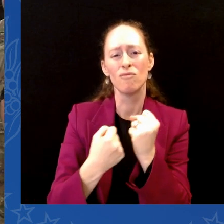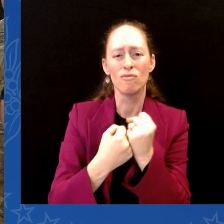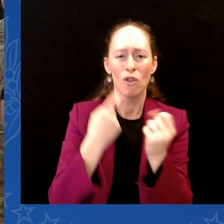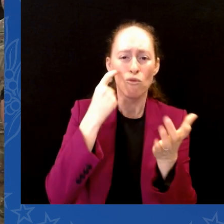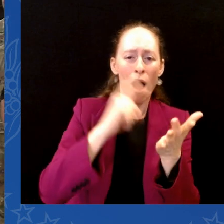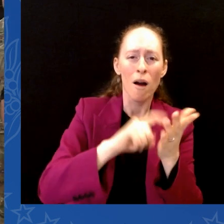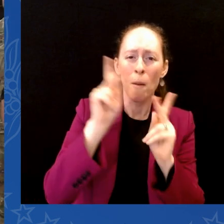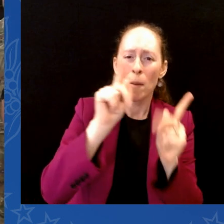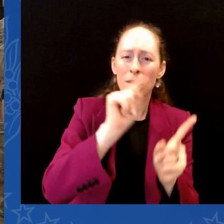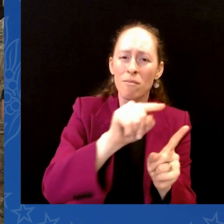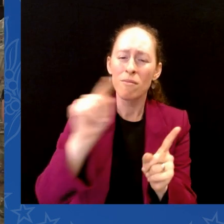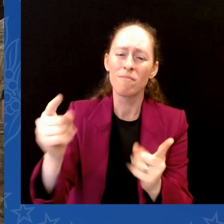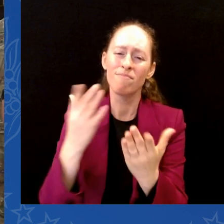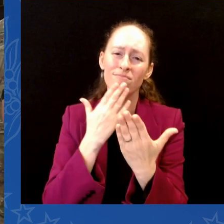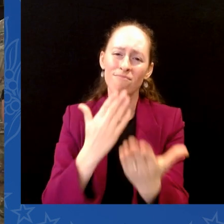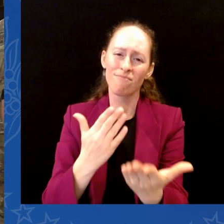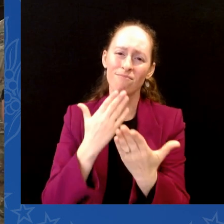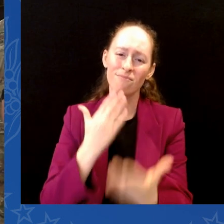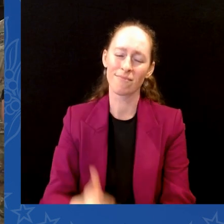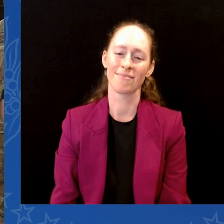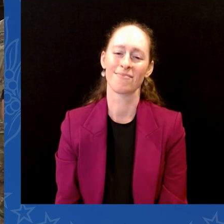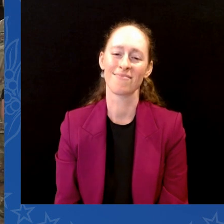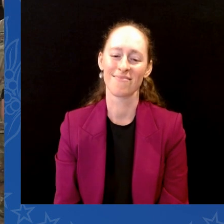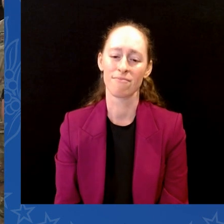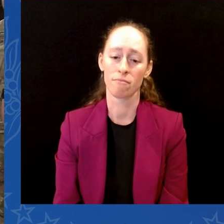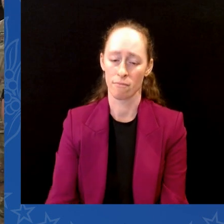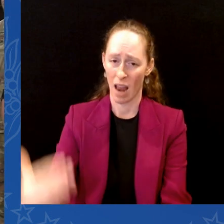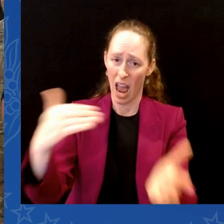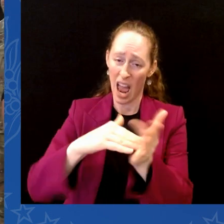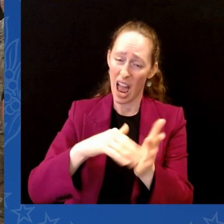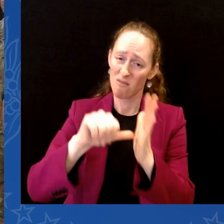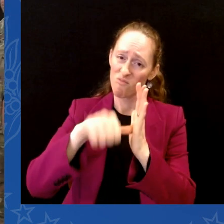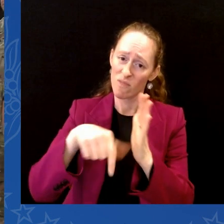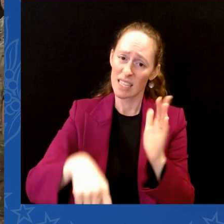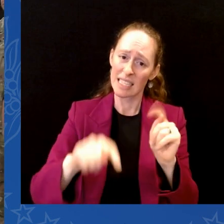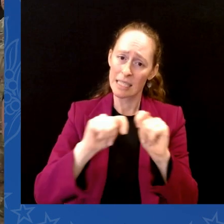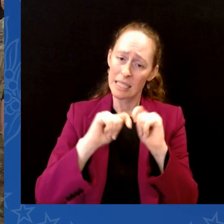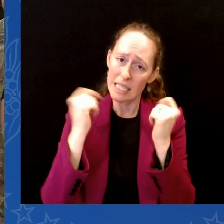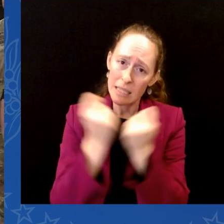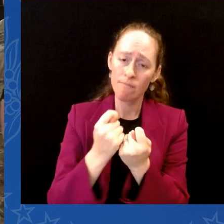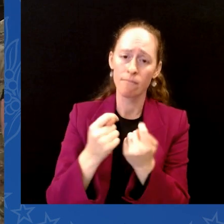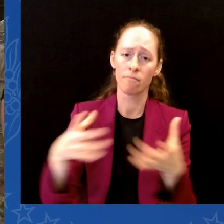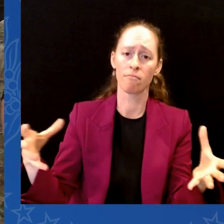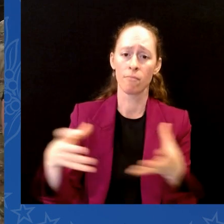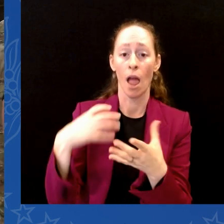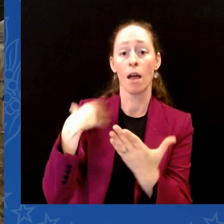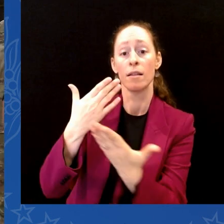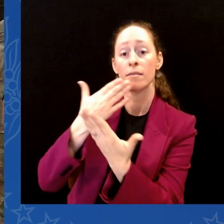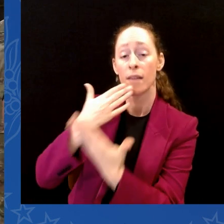So, Mr. President, welcome to Florida. We appreciate working together across various levels of government.